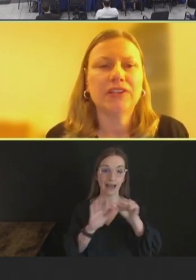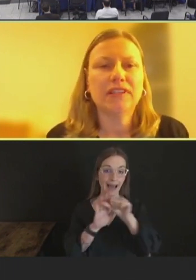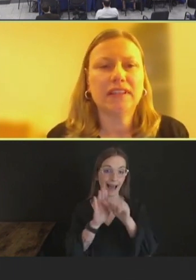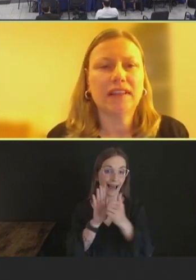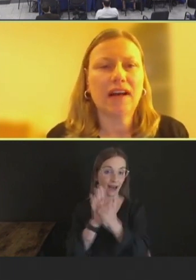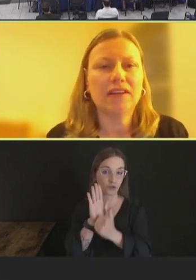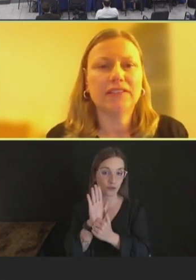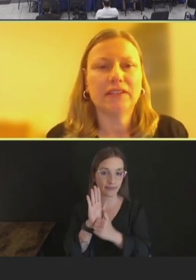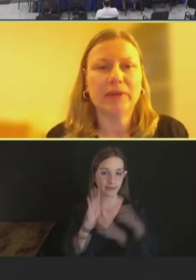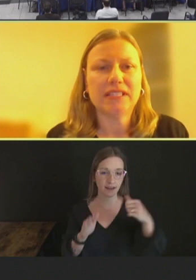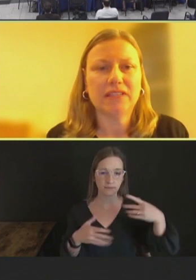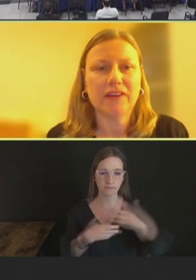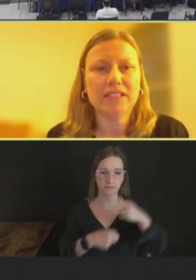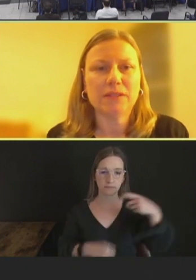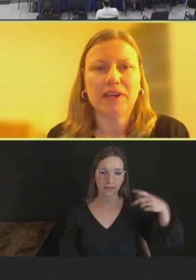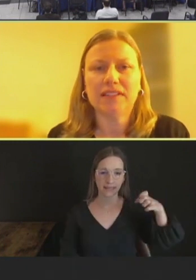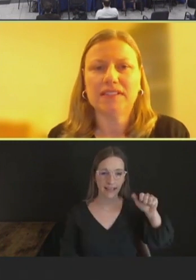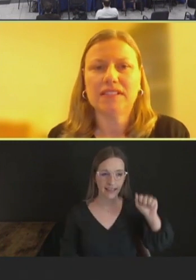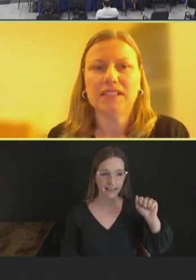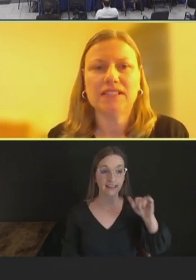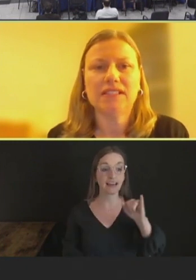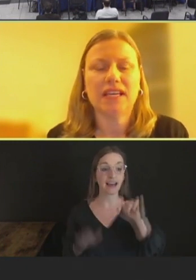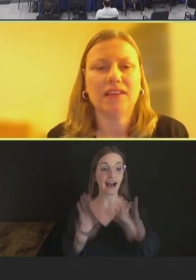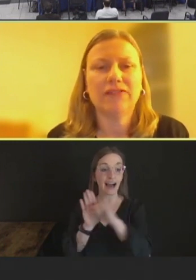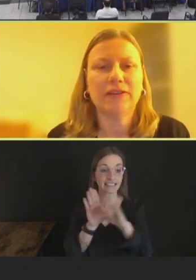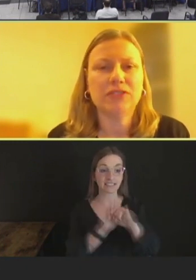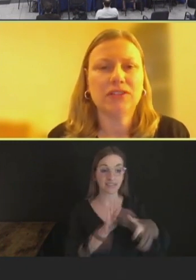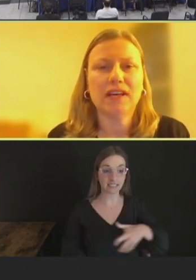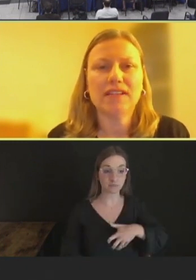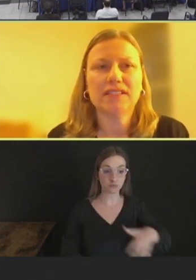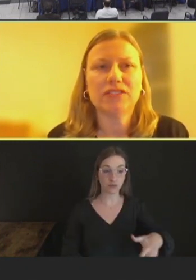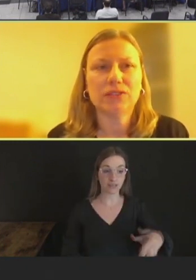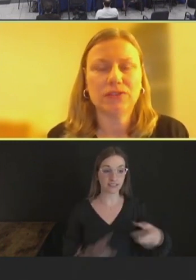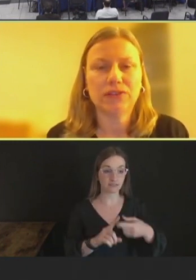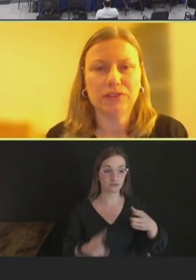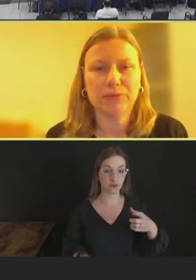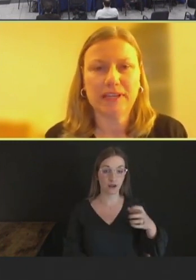Currently, the algorithm identifies pregnancies dating from 2002 through present.